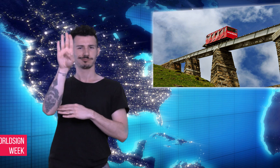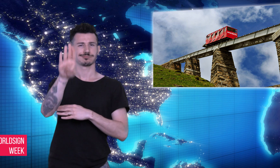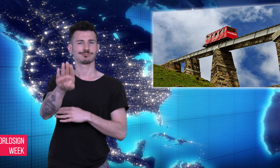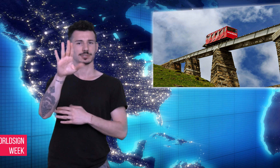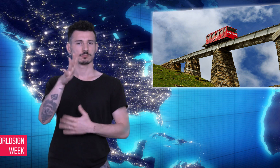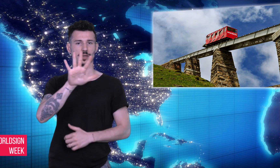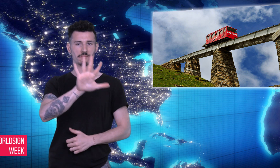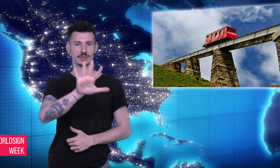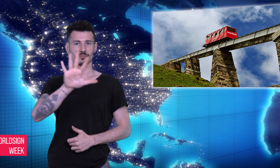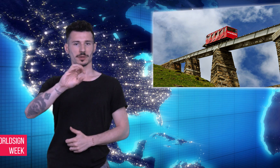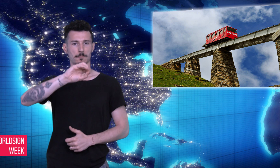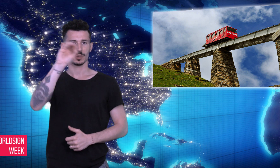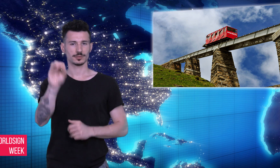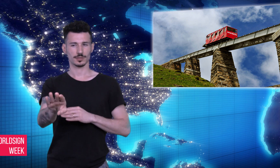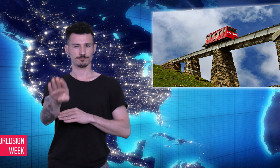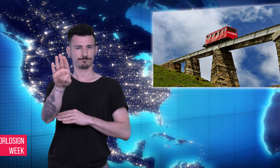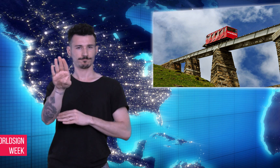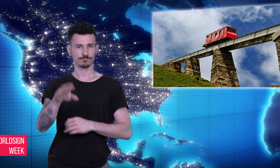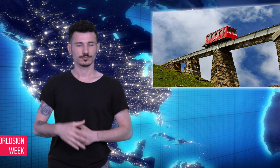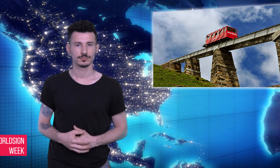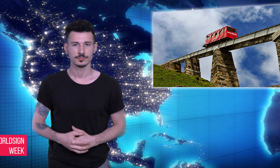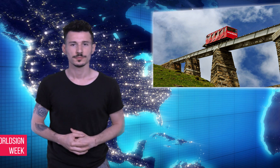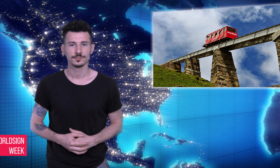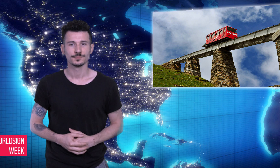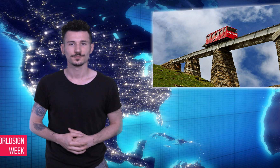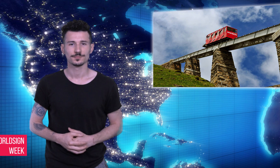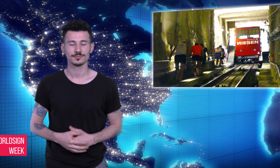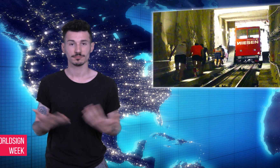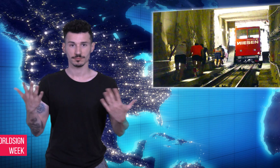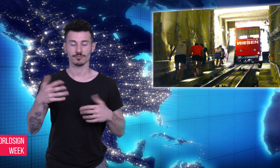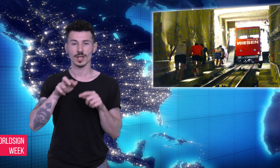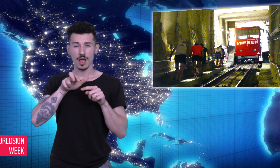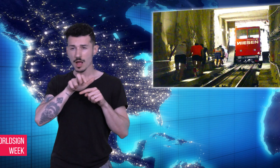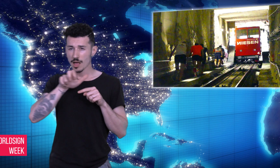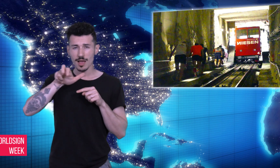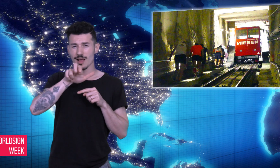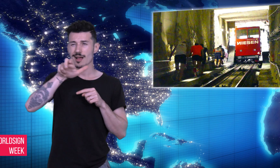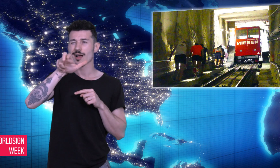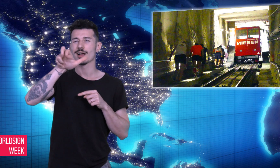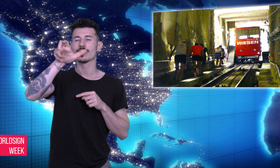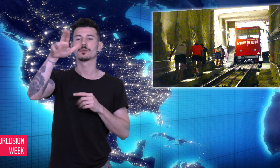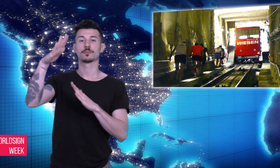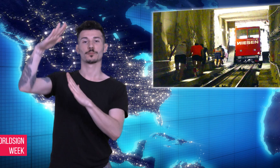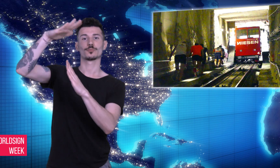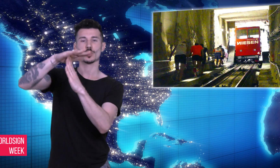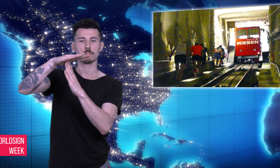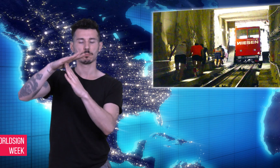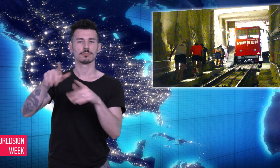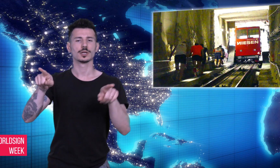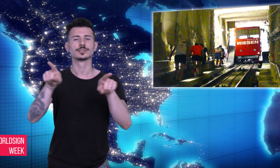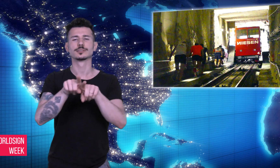Reaching the top would take the